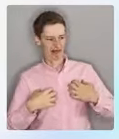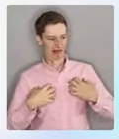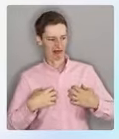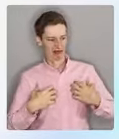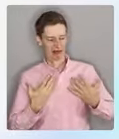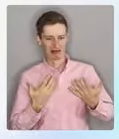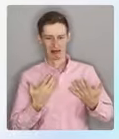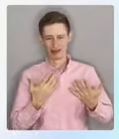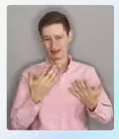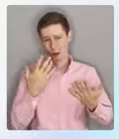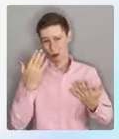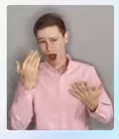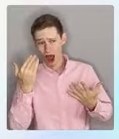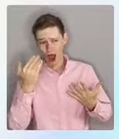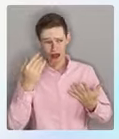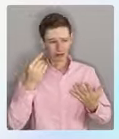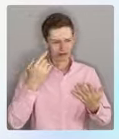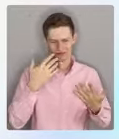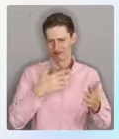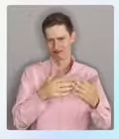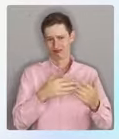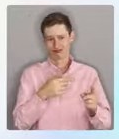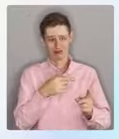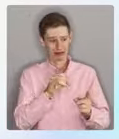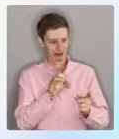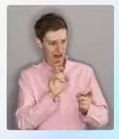It doesn't really matter why. If you can't get rid of them quickly,